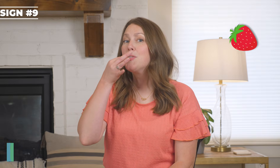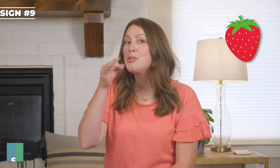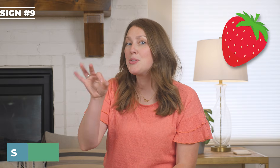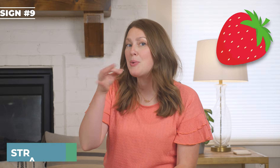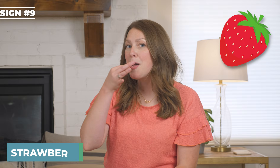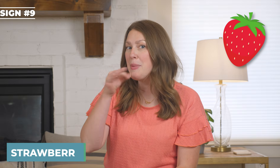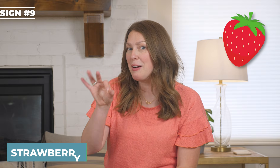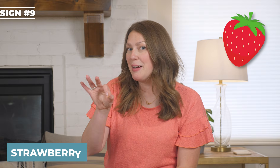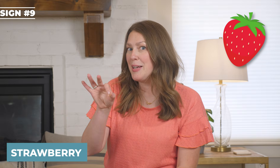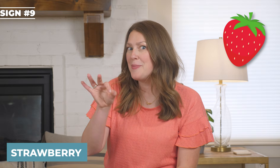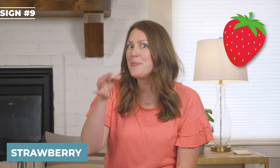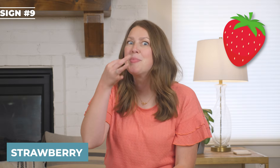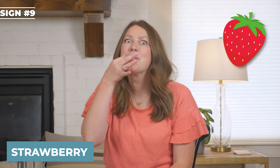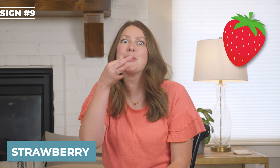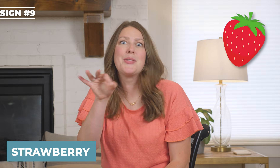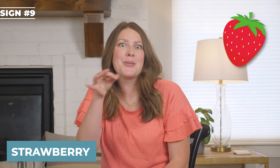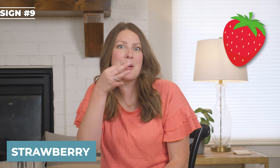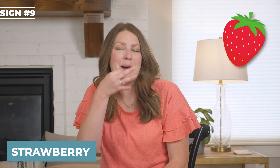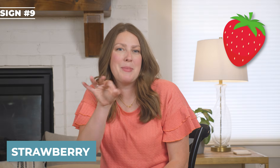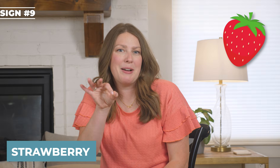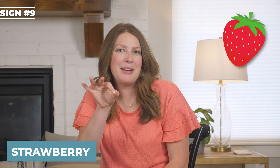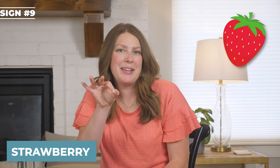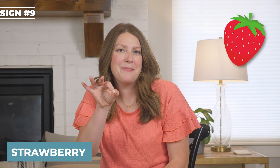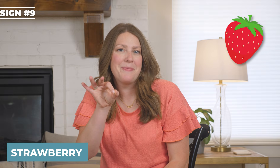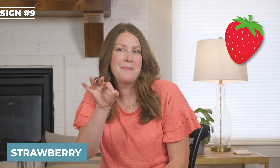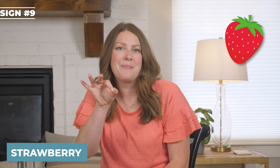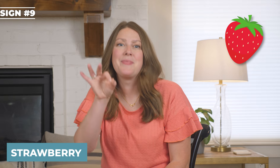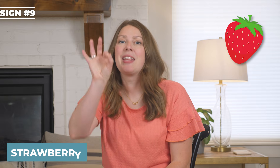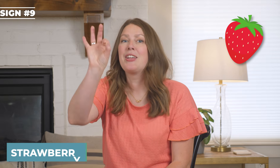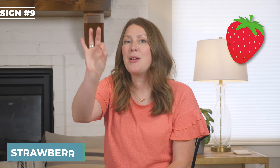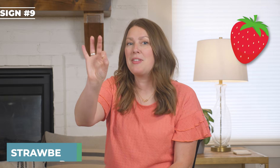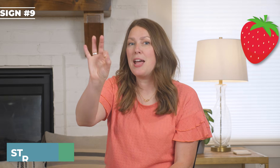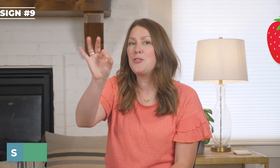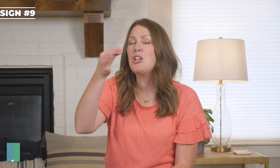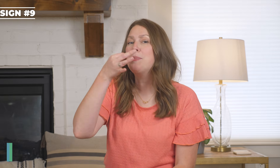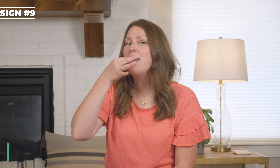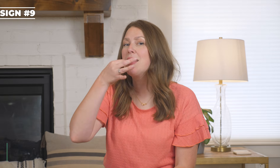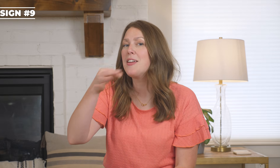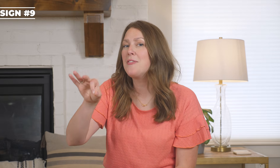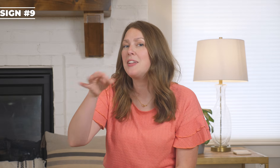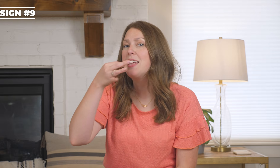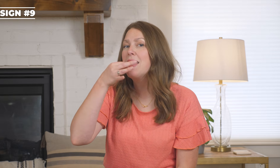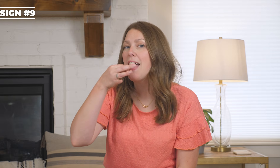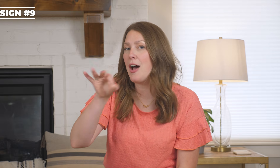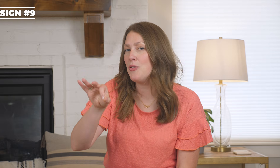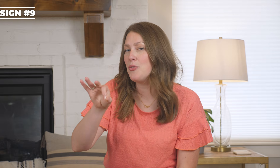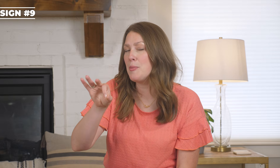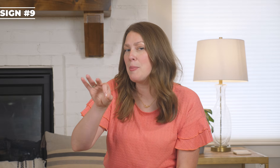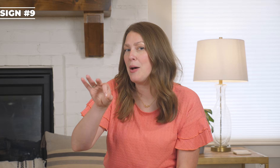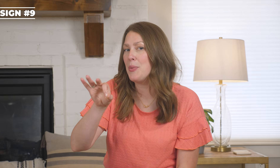Strawberry. You have an F shaped hand flicking it out from your mouth.